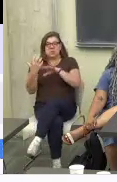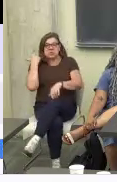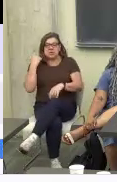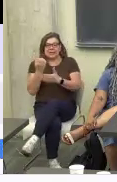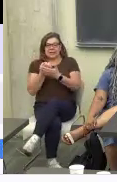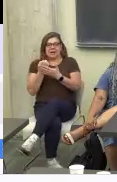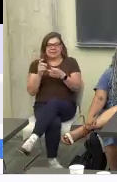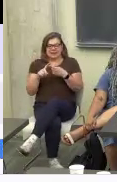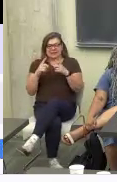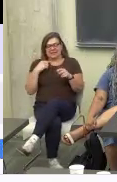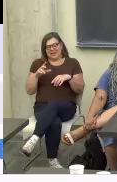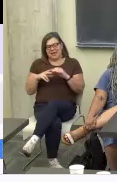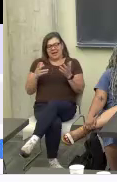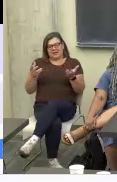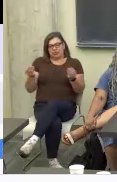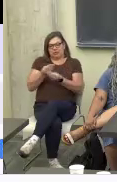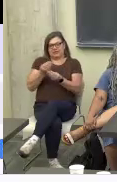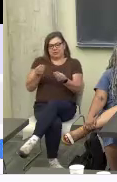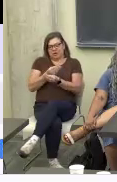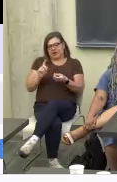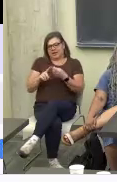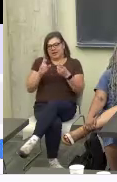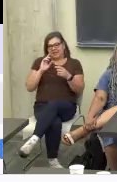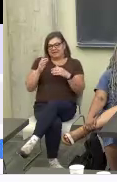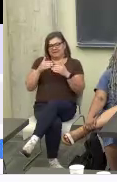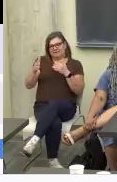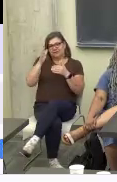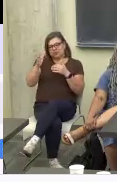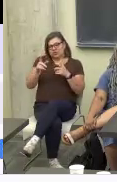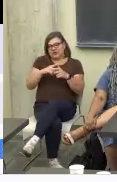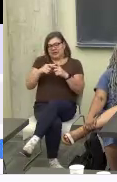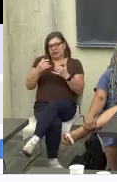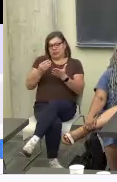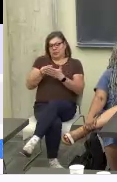self-reliance and reciprocity are the wave of the future and their currency is sharing.